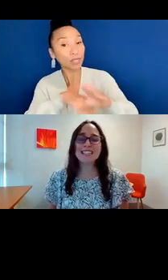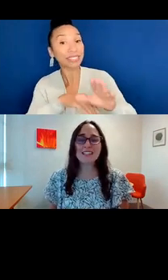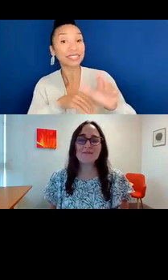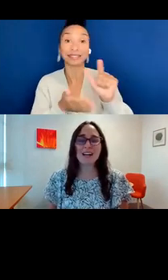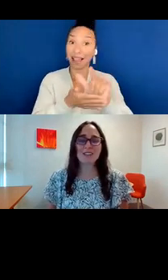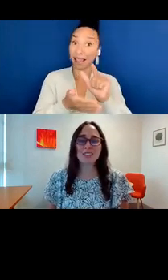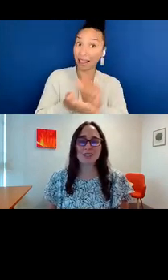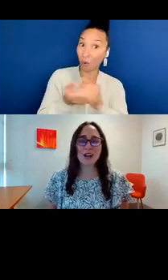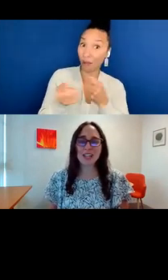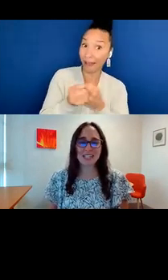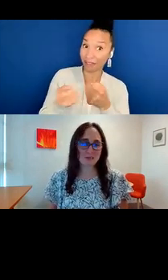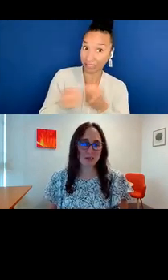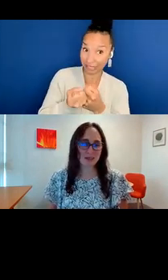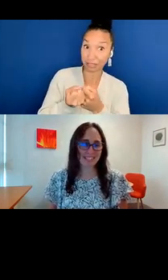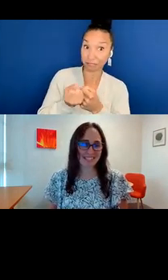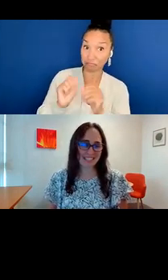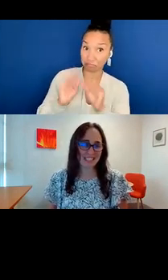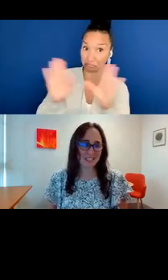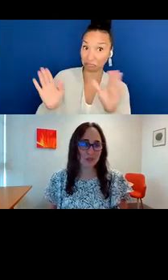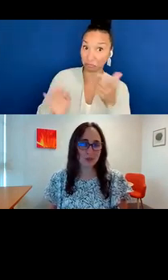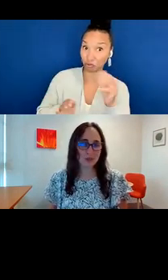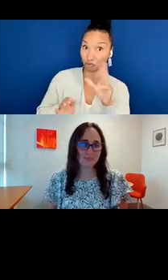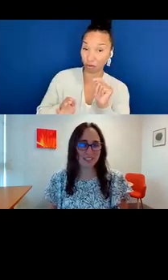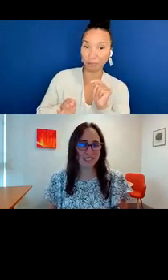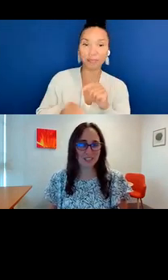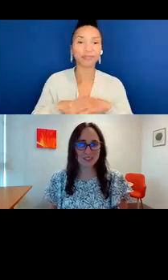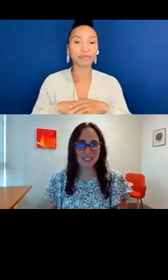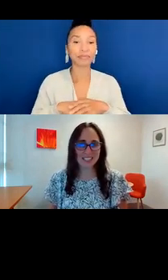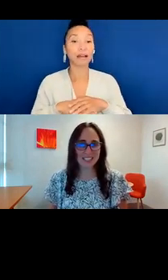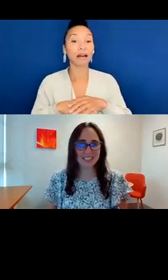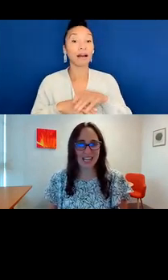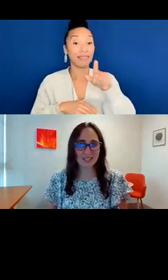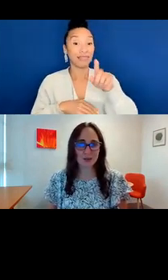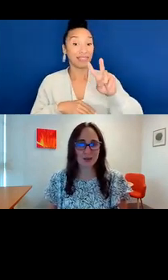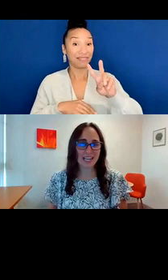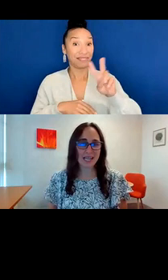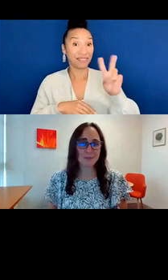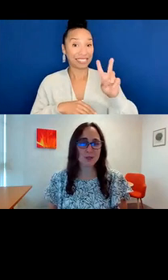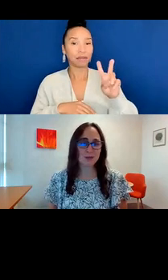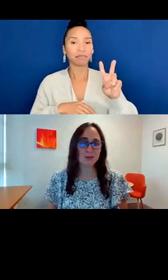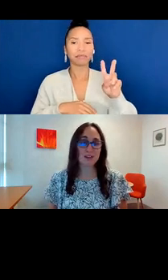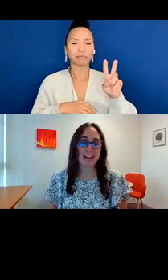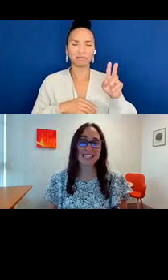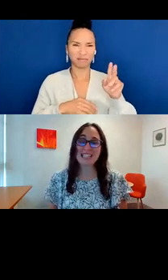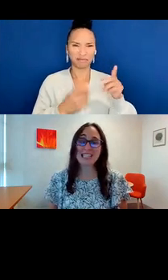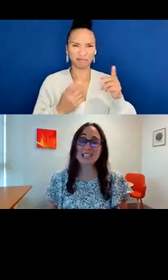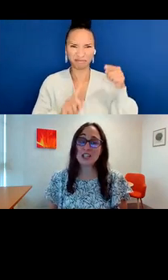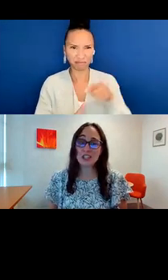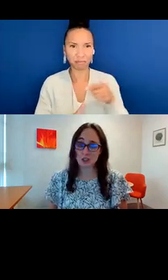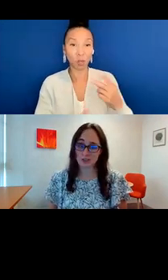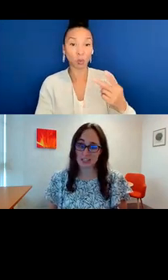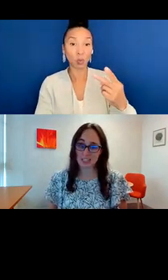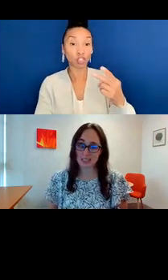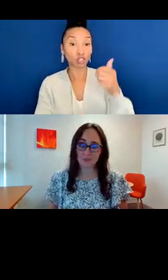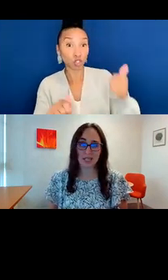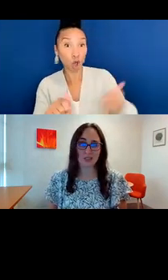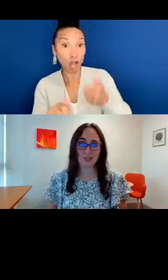A victim of stalking requests these two grant-funded services and you are unable to provide either service